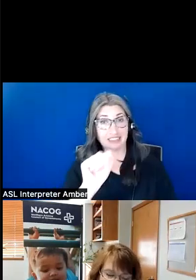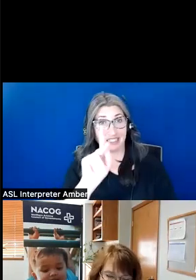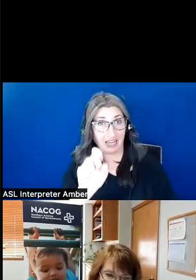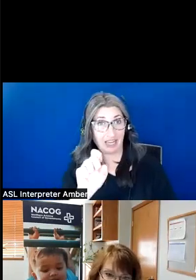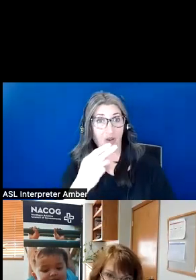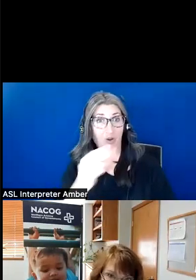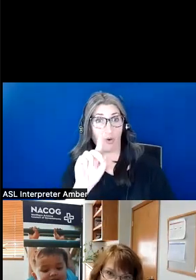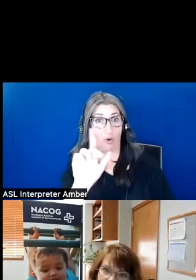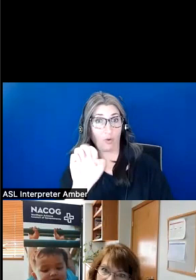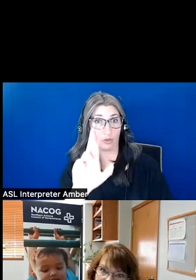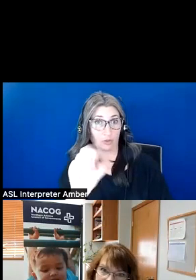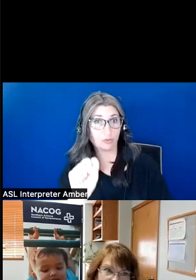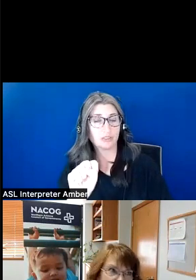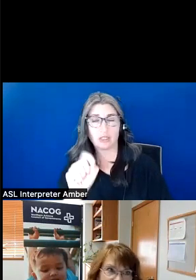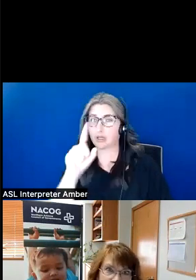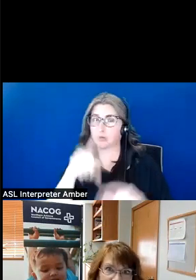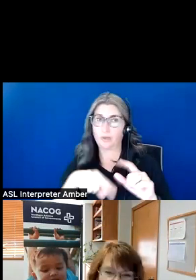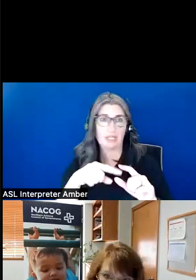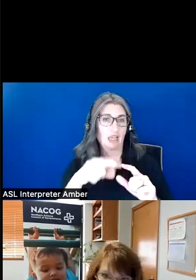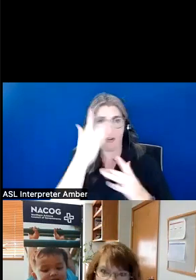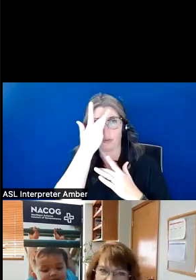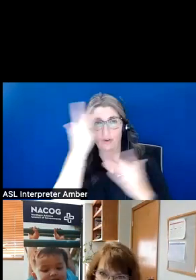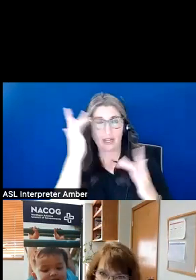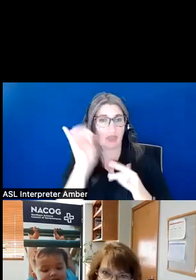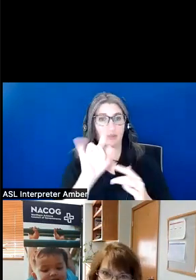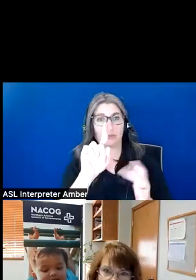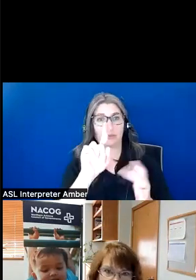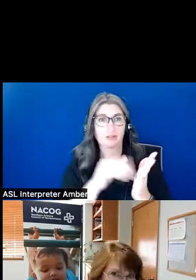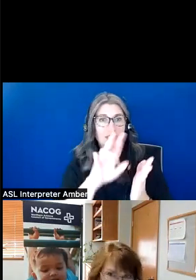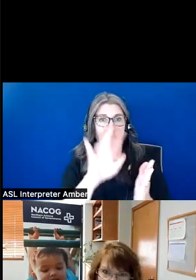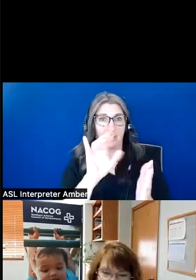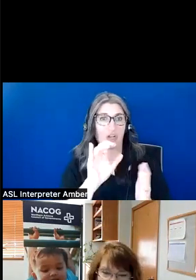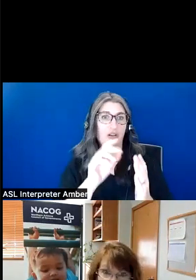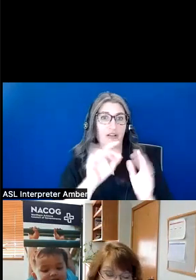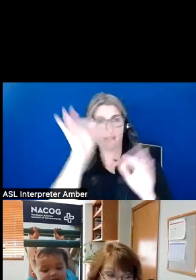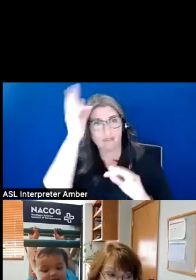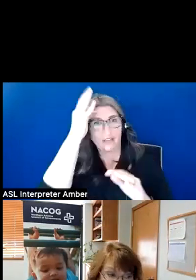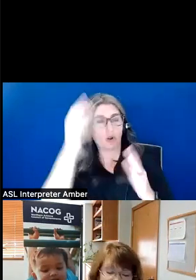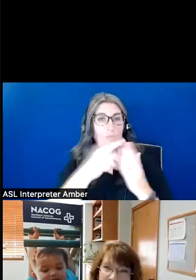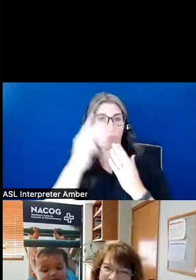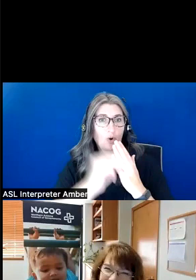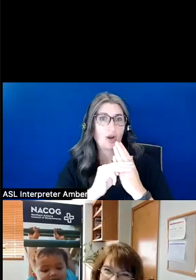We never can lose sight of those 1,700 federal program performance standards we have, because